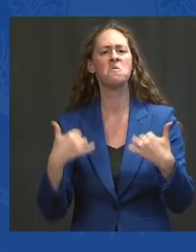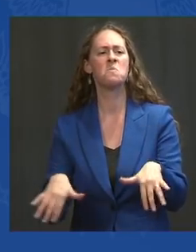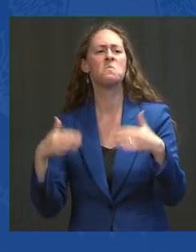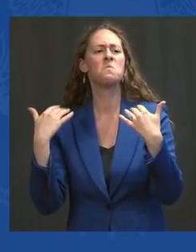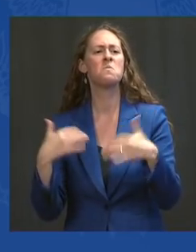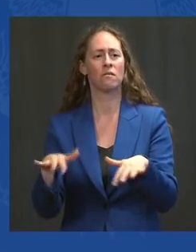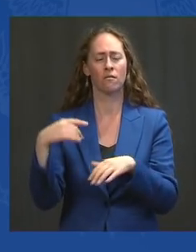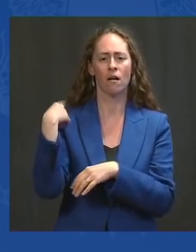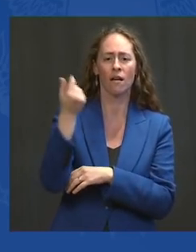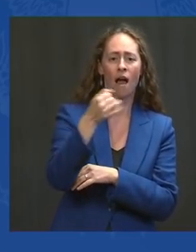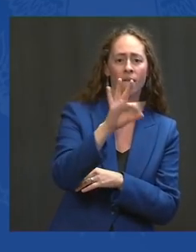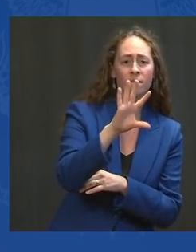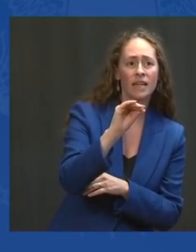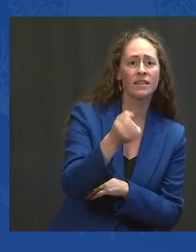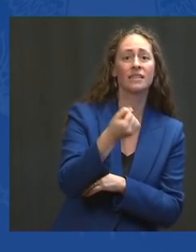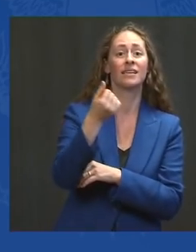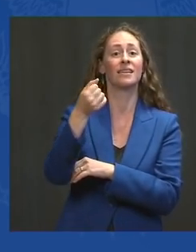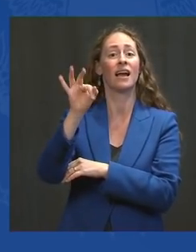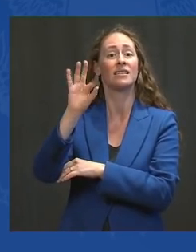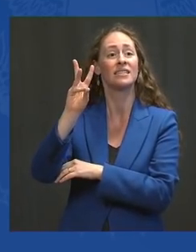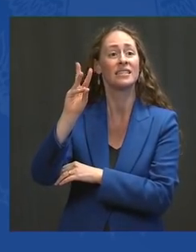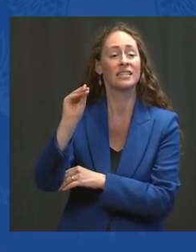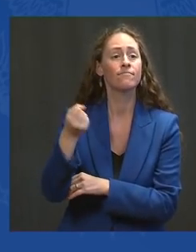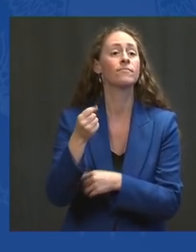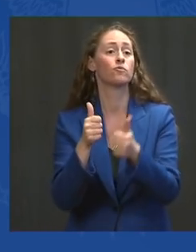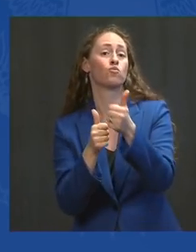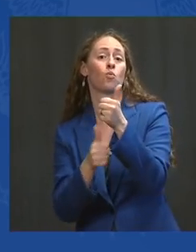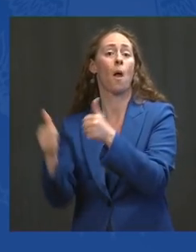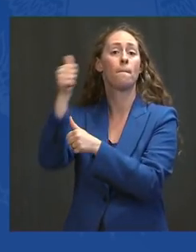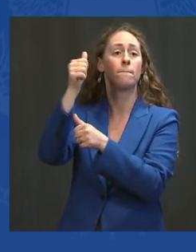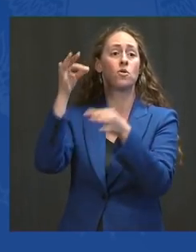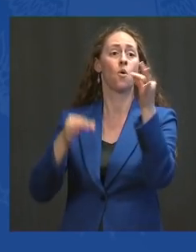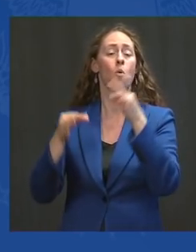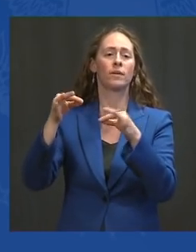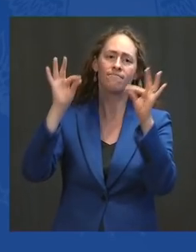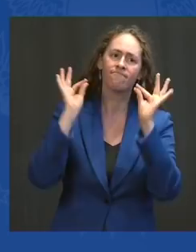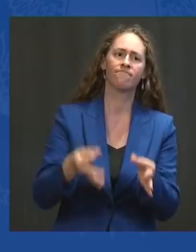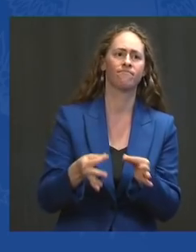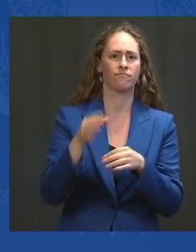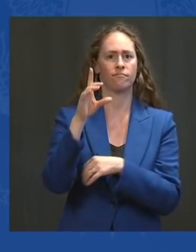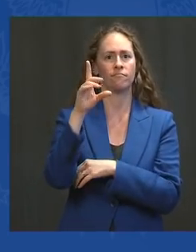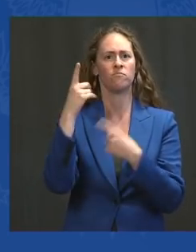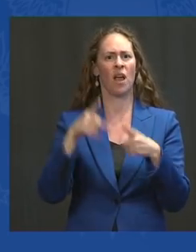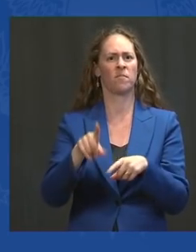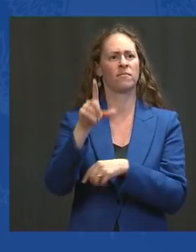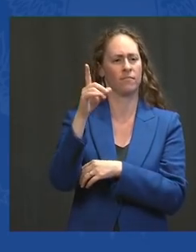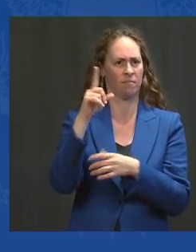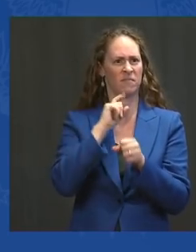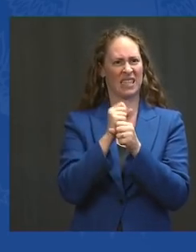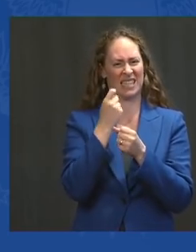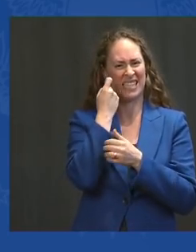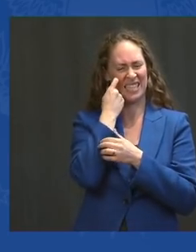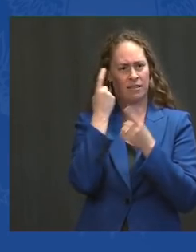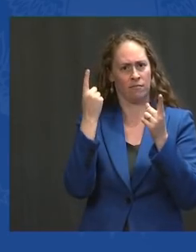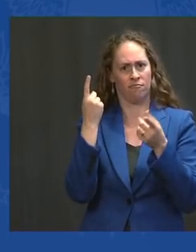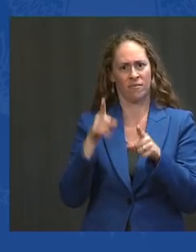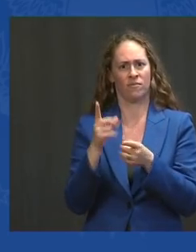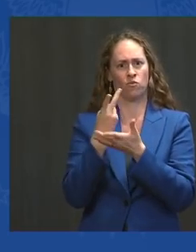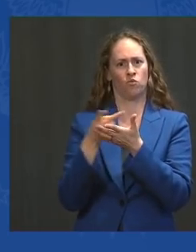to the Supreme Court decision in 2013 and then again just two weeks ago –- a decision that weakened the landmark Voting Rights Act;